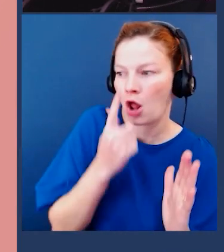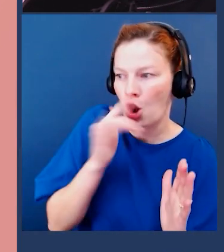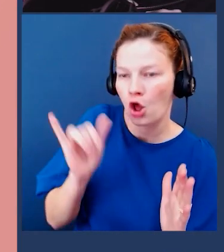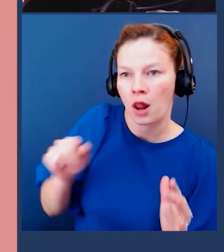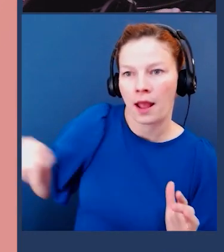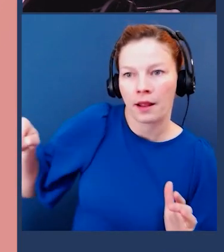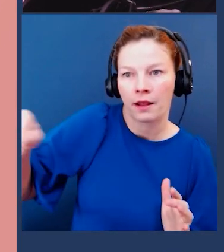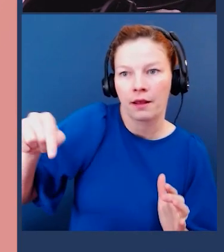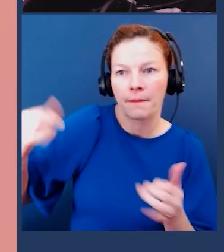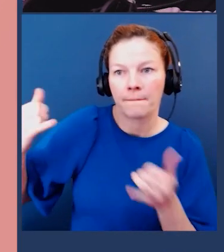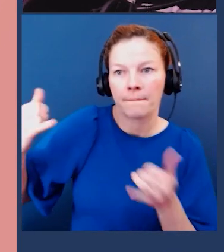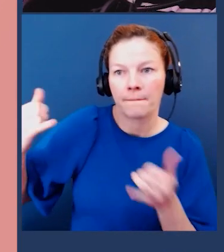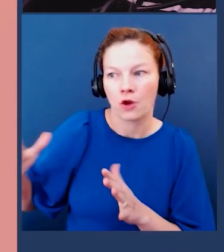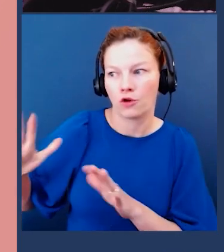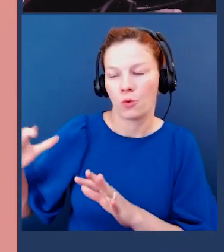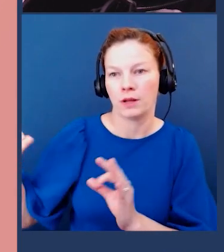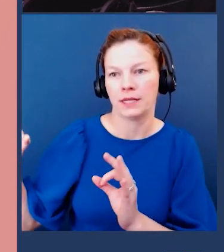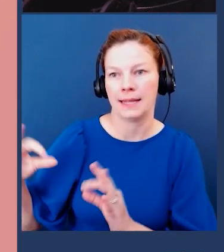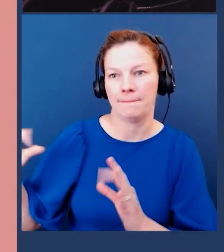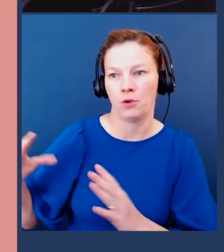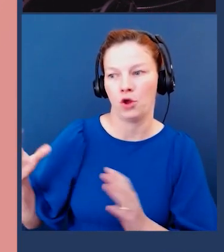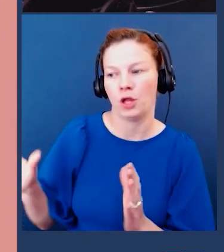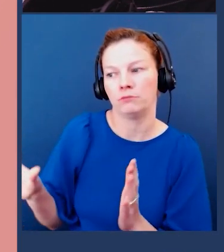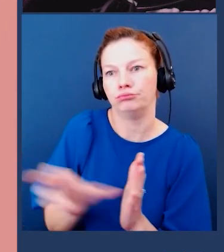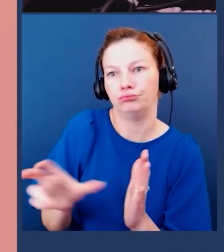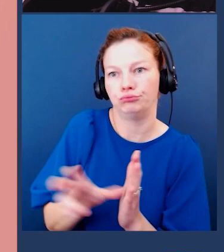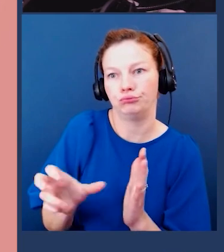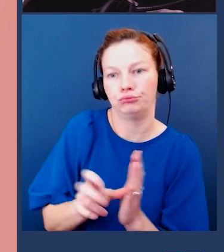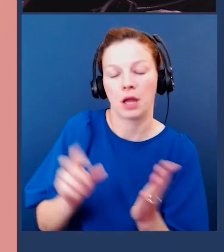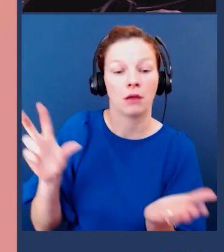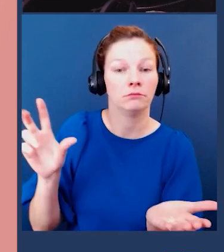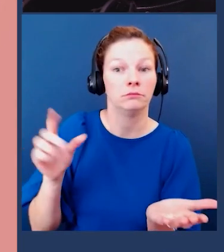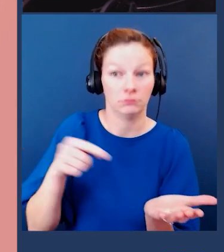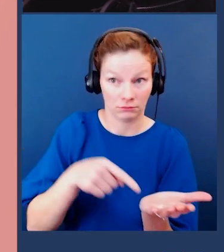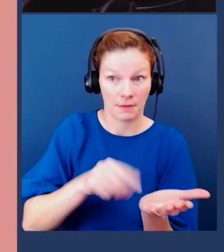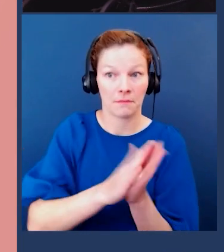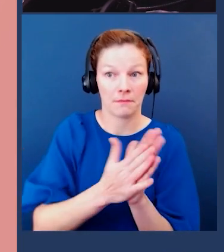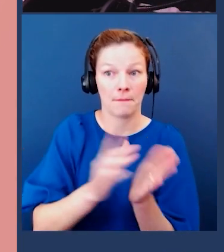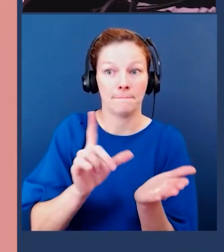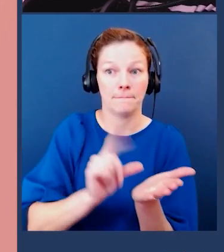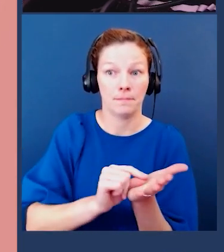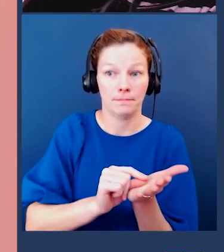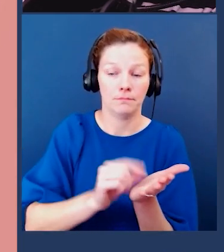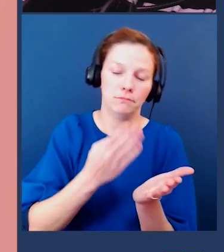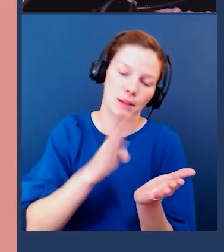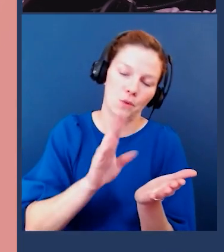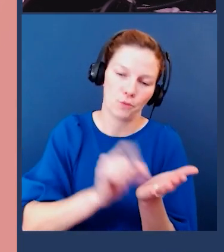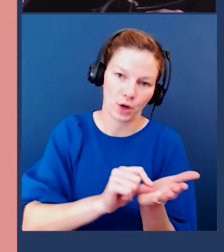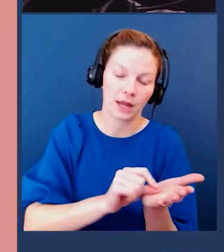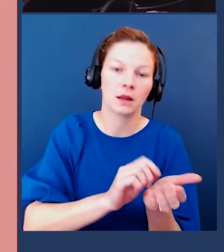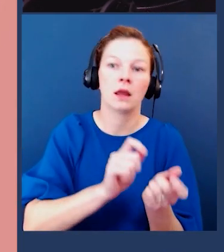And this is send to your Unreal Engine blueprint, so you can actually render in real time the action from the audience.